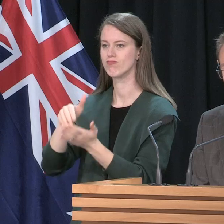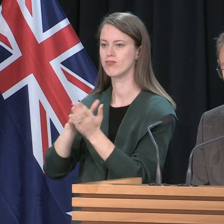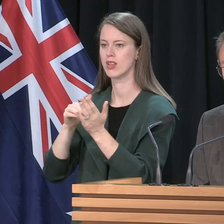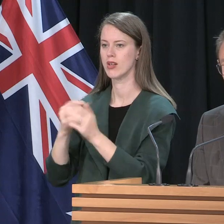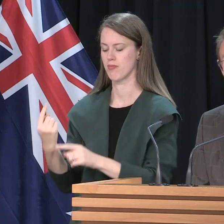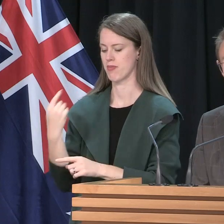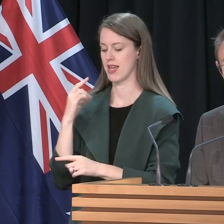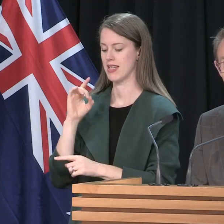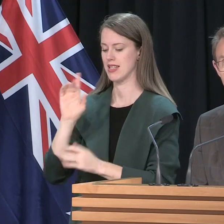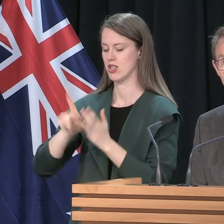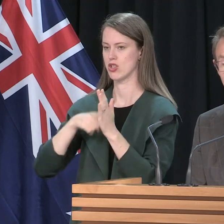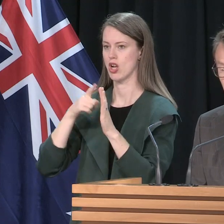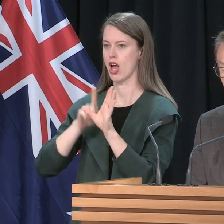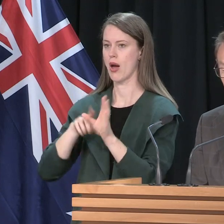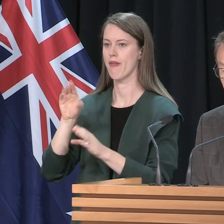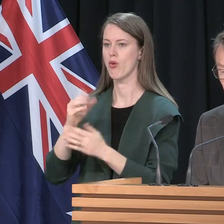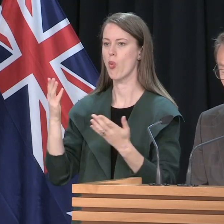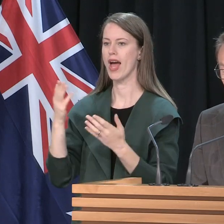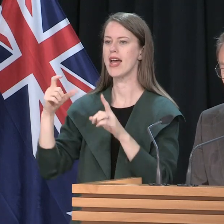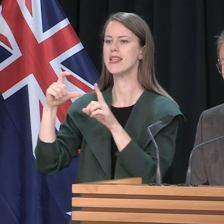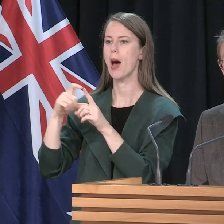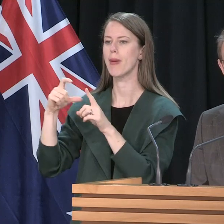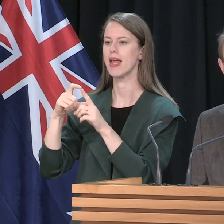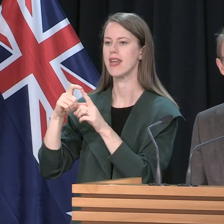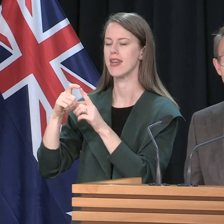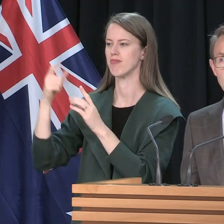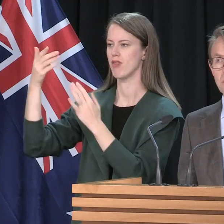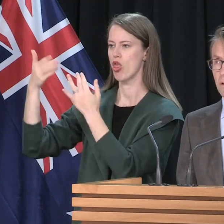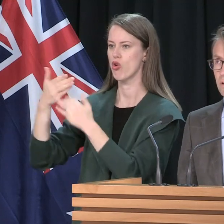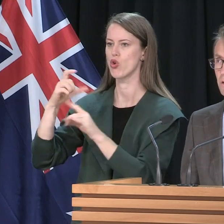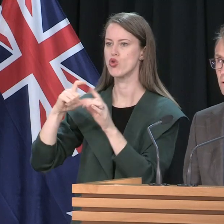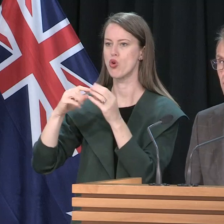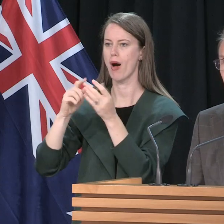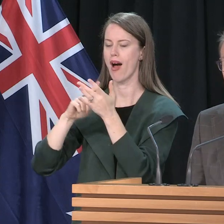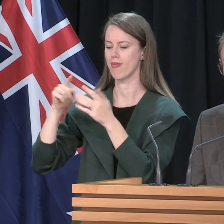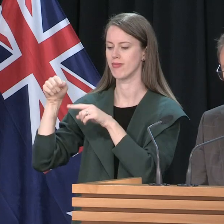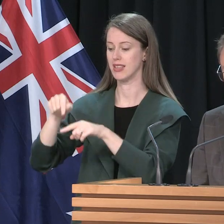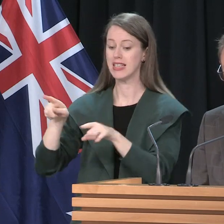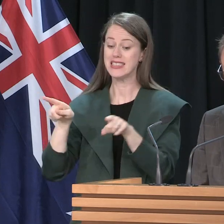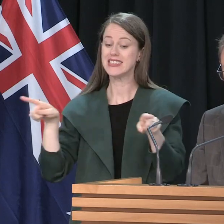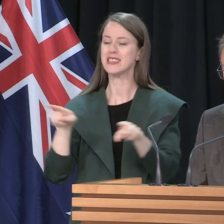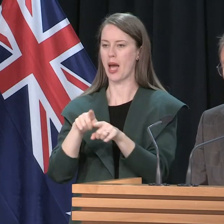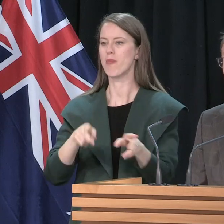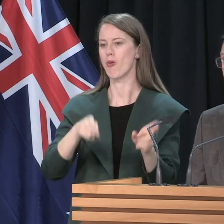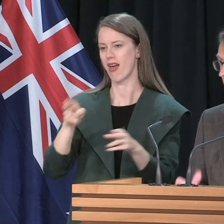a woman in her 50s who arrived in New Zealand on 10 July from